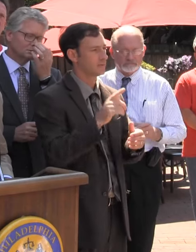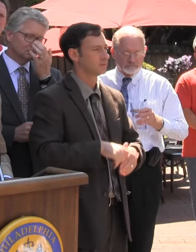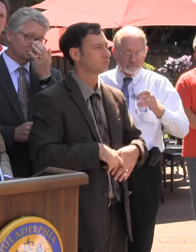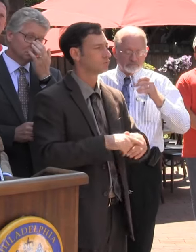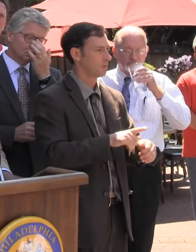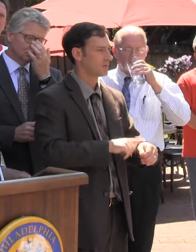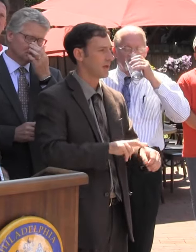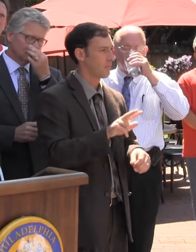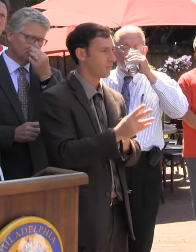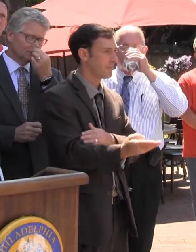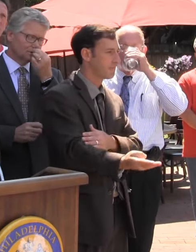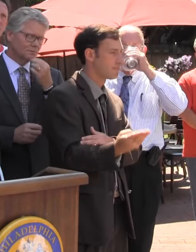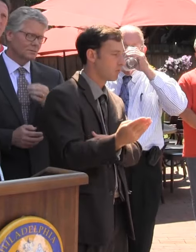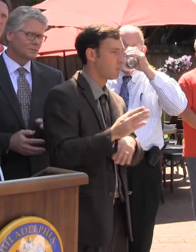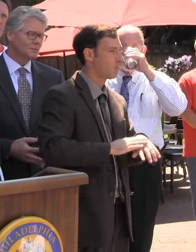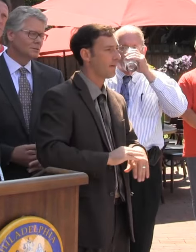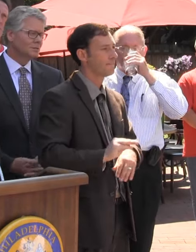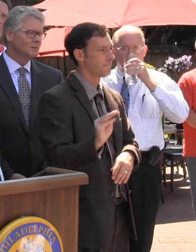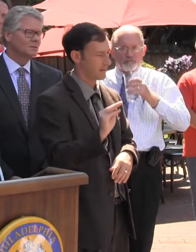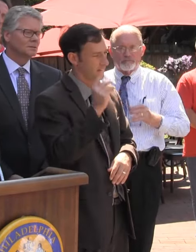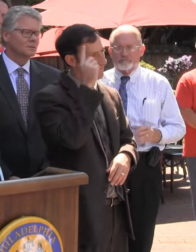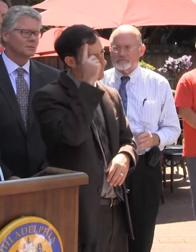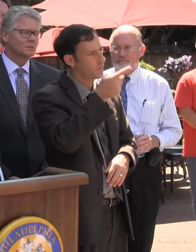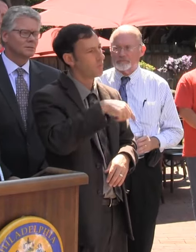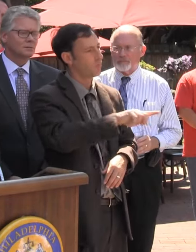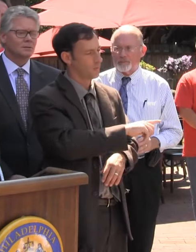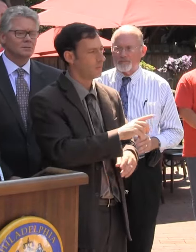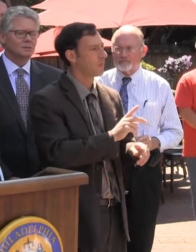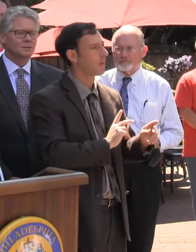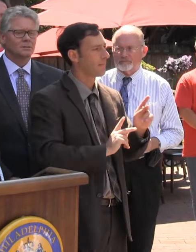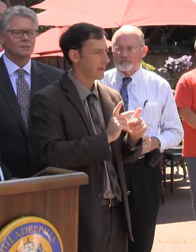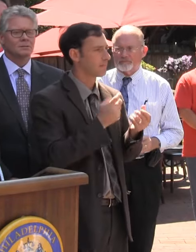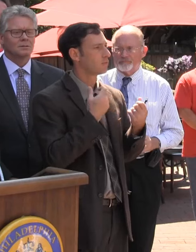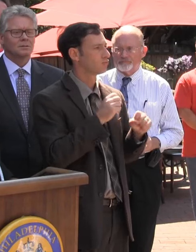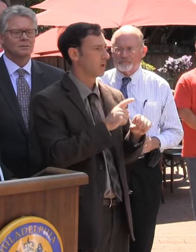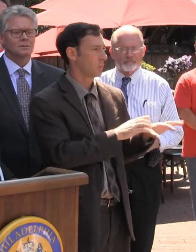a.m. on Monday morning, for those folks who are then of course trying to leave Philadelphia